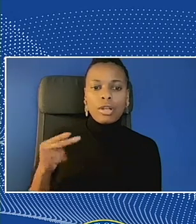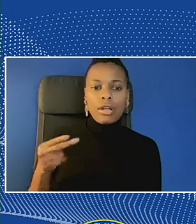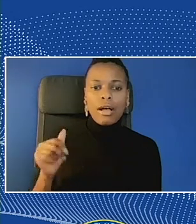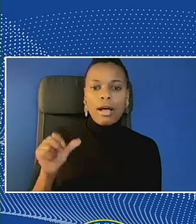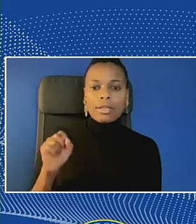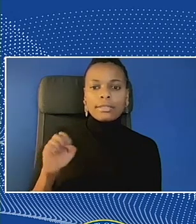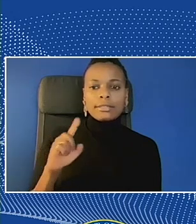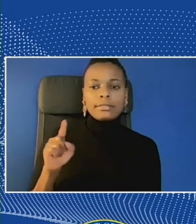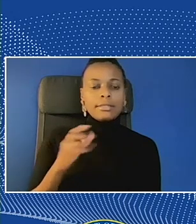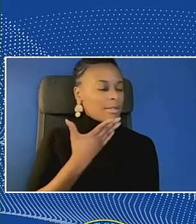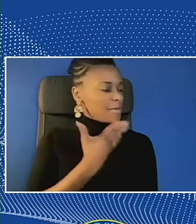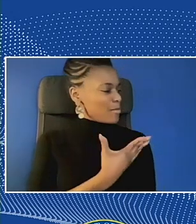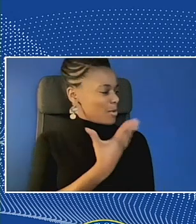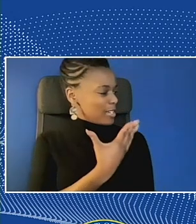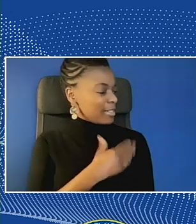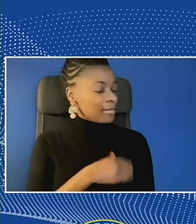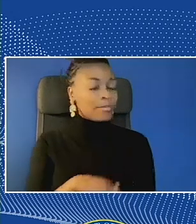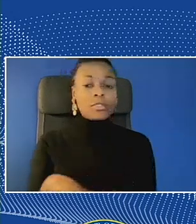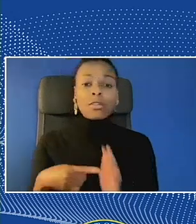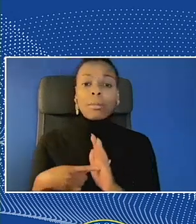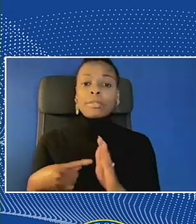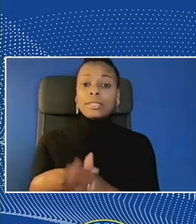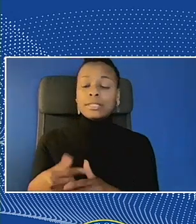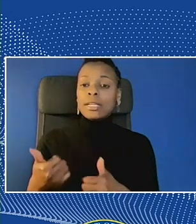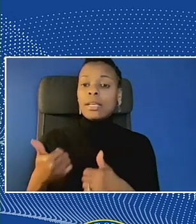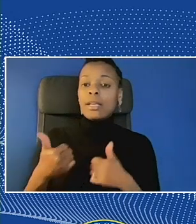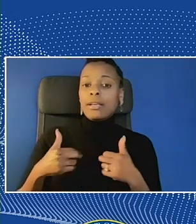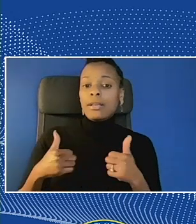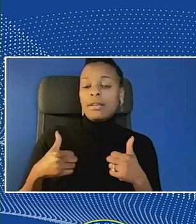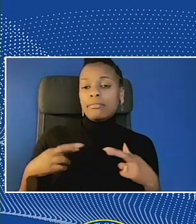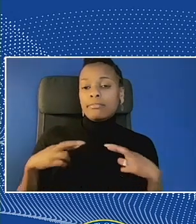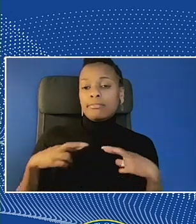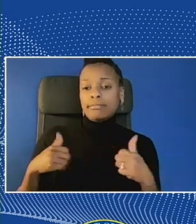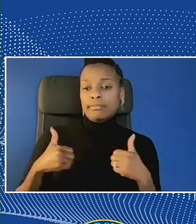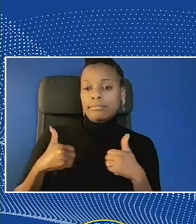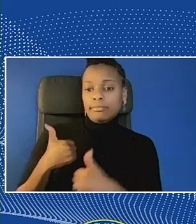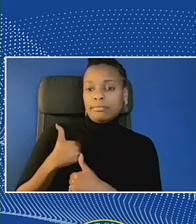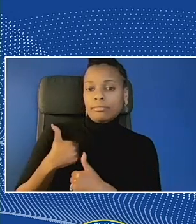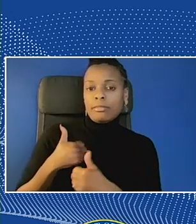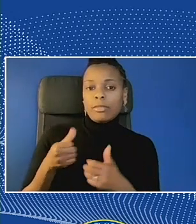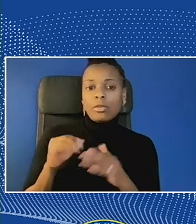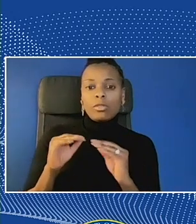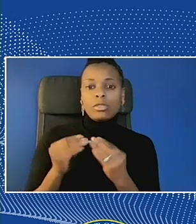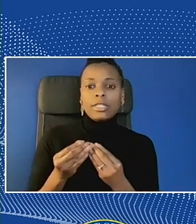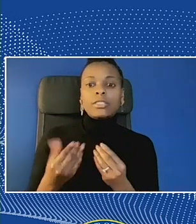veterans or veteran organizations, we are joined by Vincent Andrews. I believe he's also going to be a few moments delayed. So he's not joined us